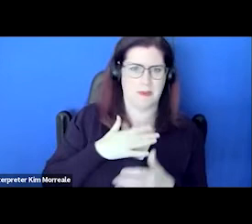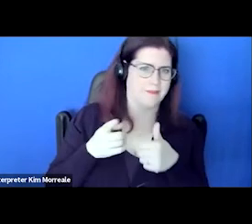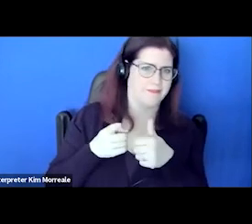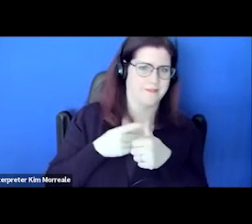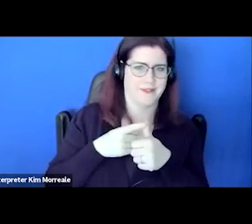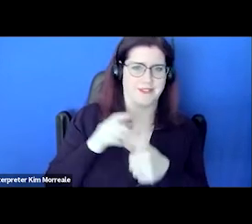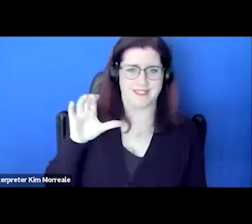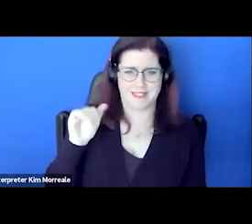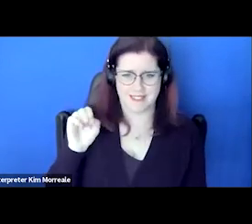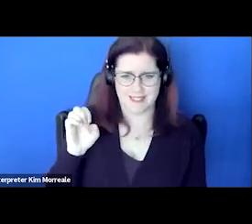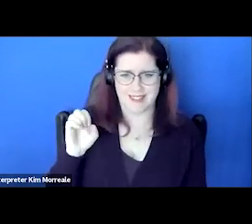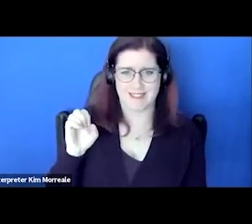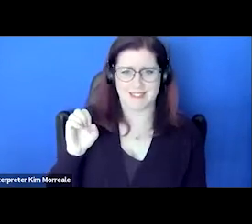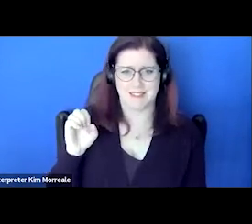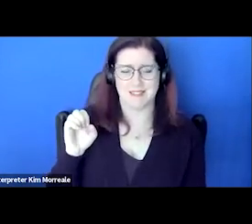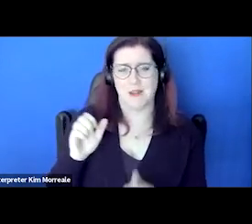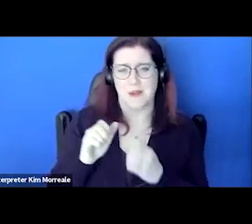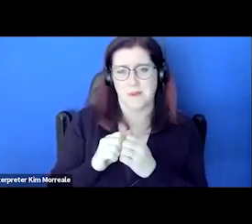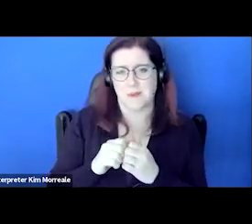and my very first case was an native American client.